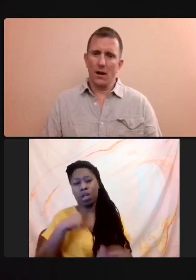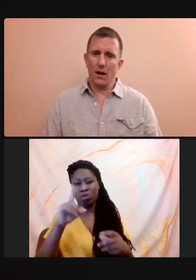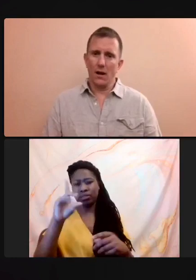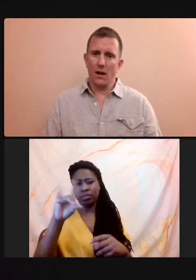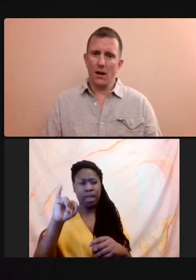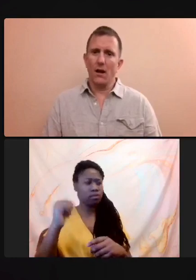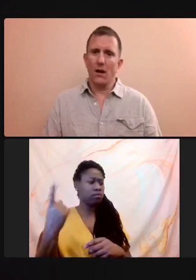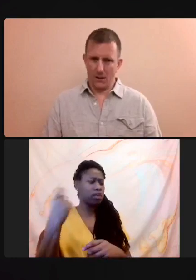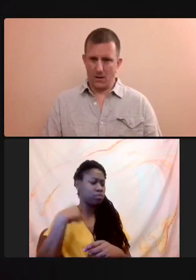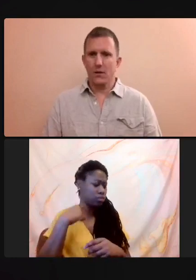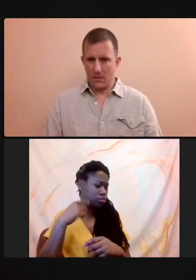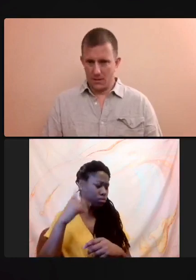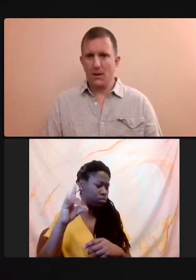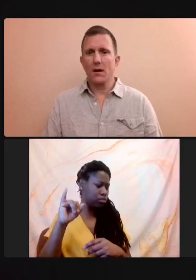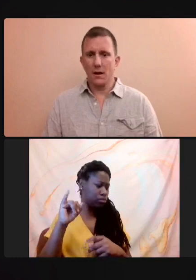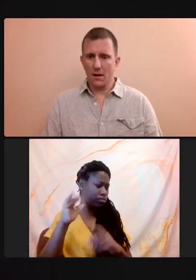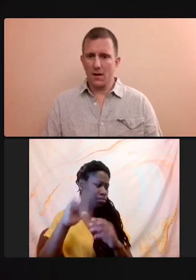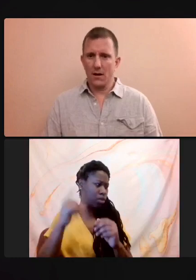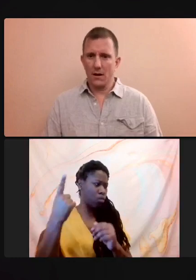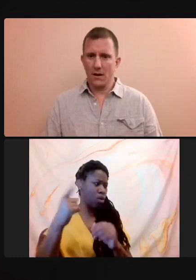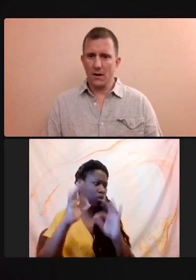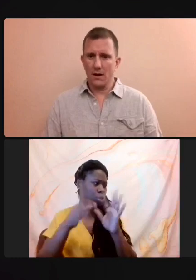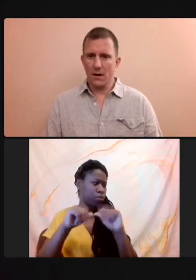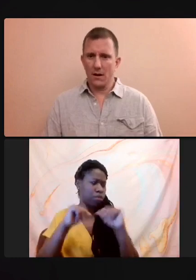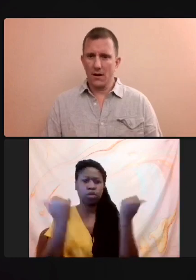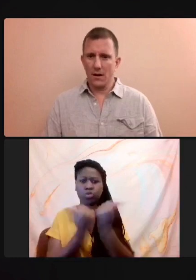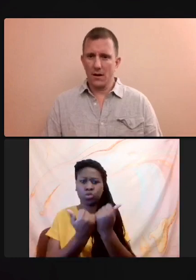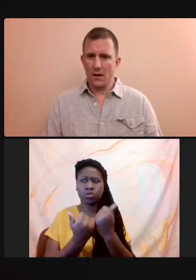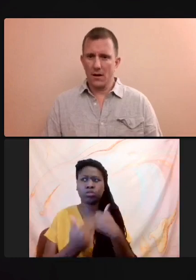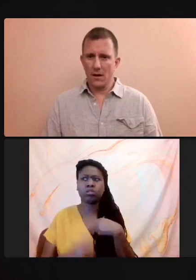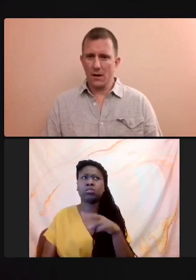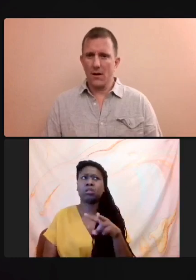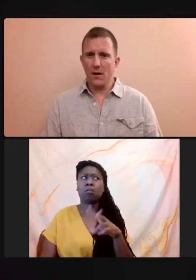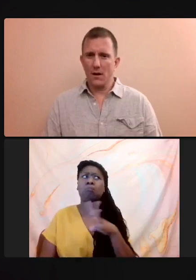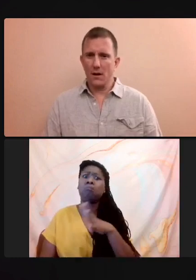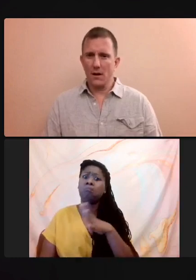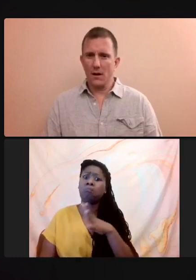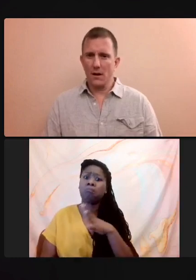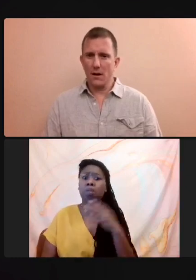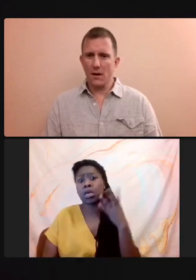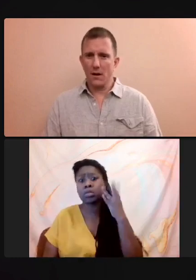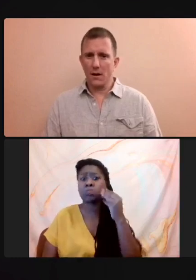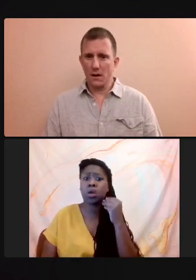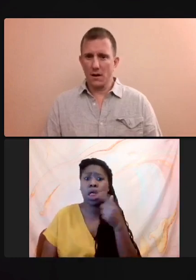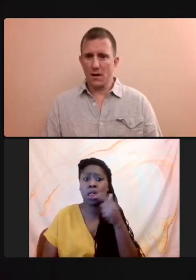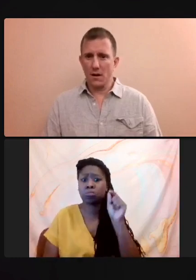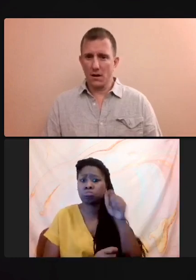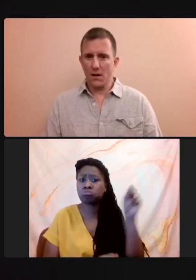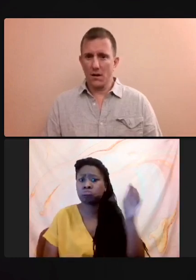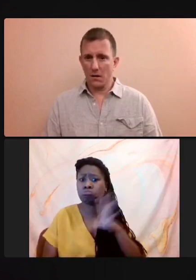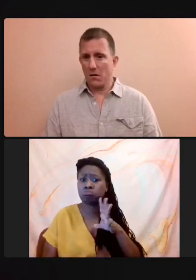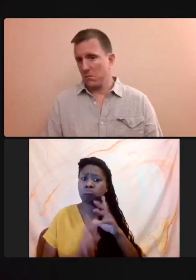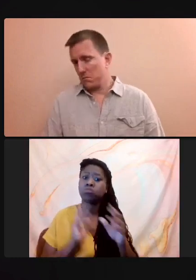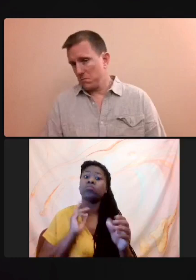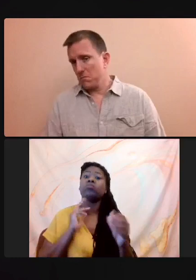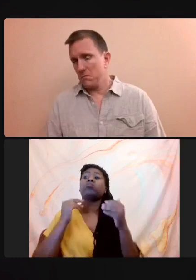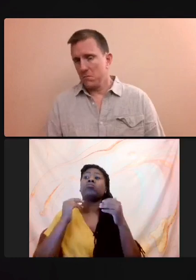terms of are CDI certified different people or a deaf interpreter? There's an interpreter agency and I thought, okay,